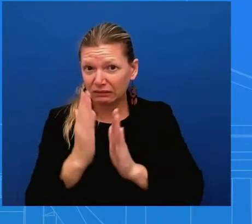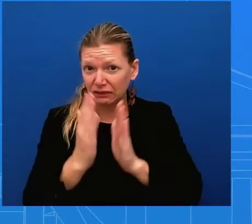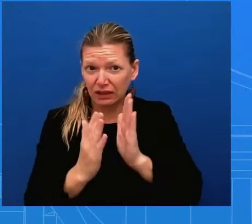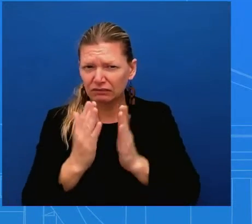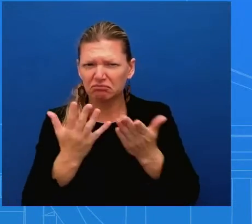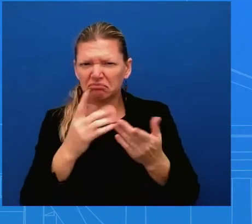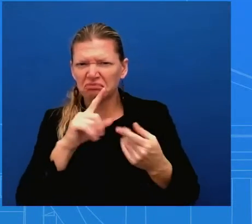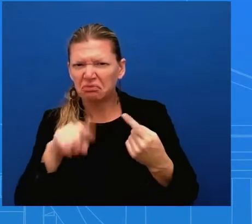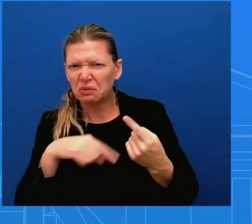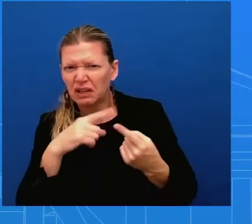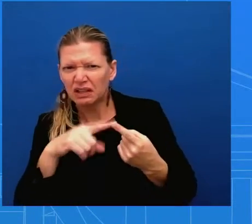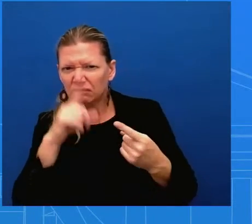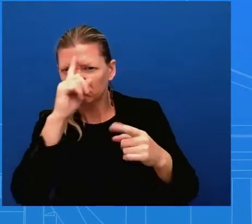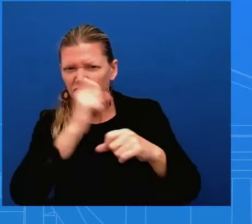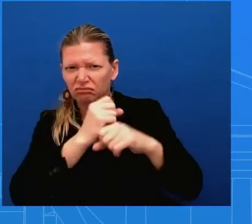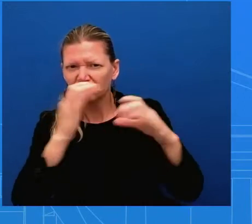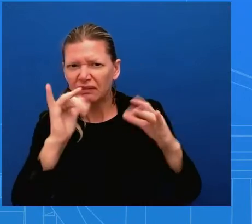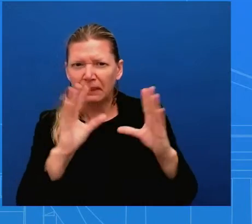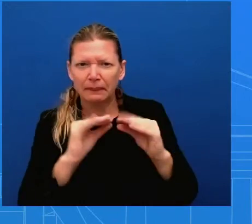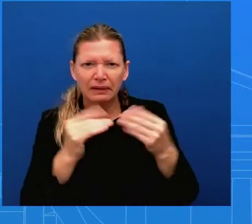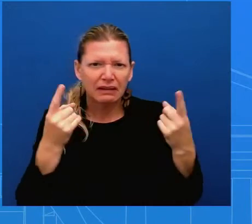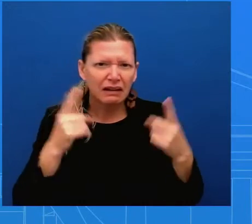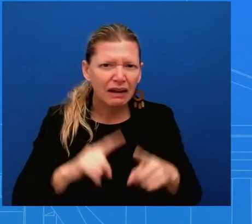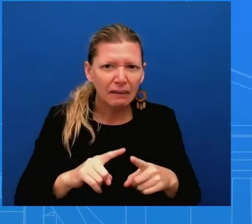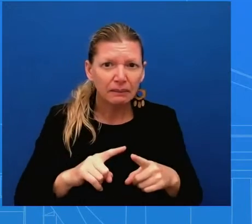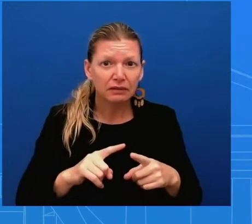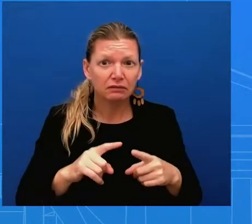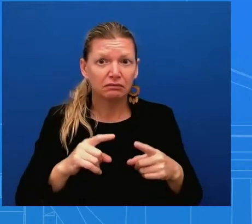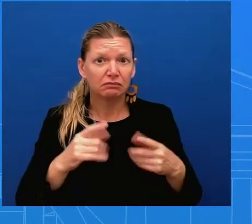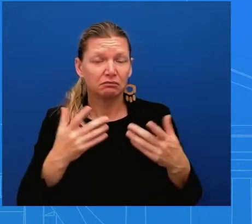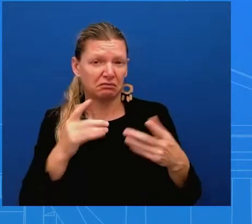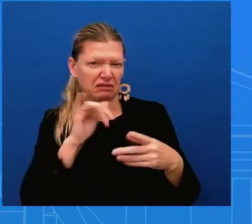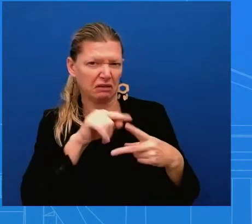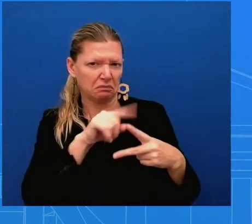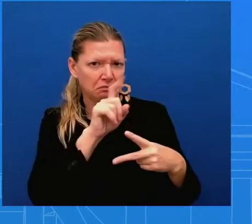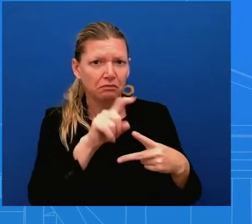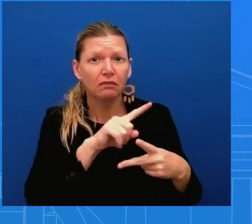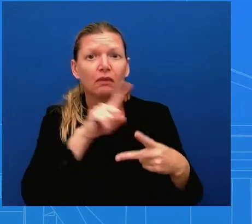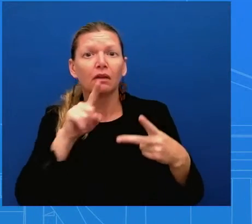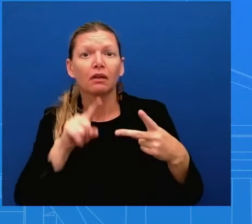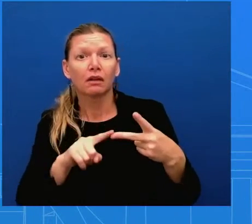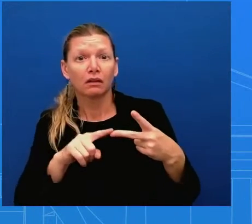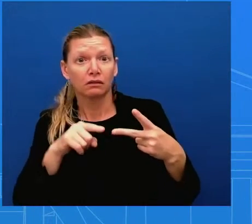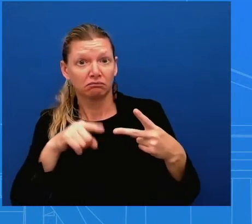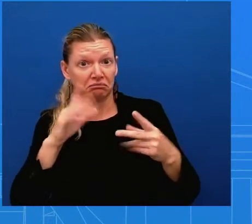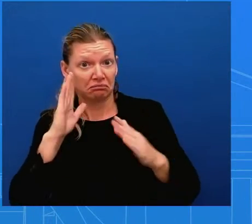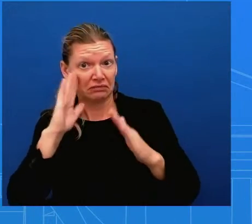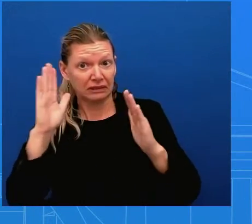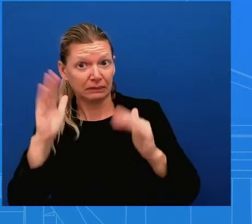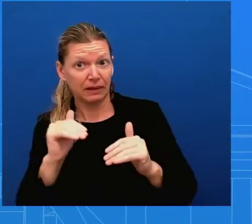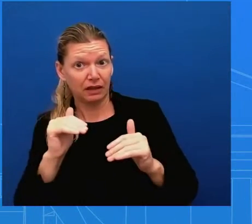And do you expect that there won't be a Rafah offensive until that meeting has taken place? Mr. Sullivan: I expect it'll happen